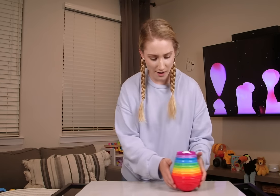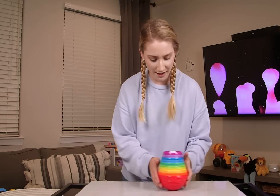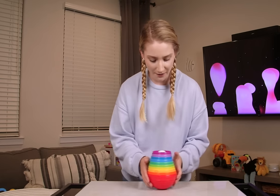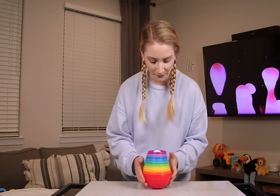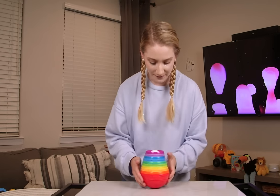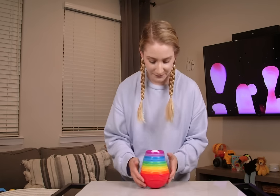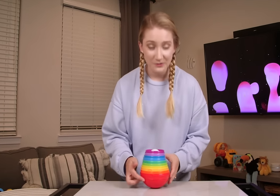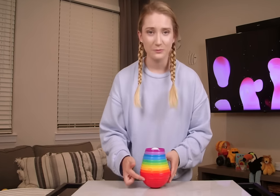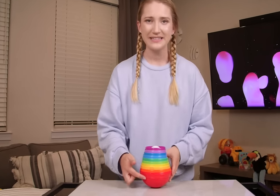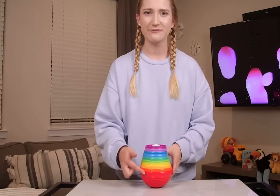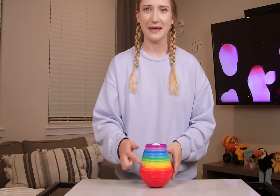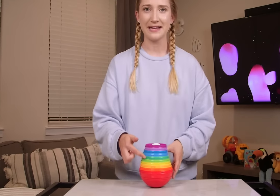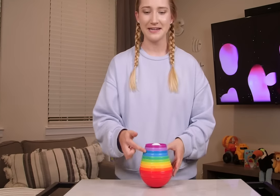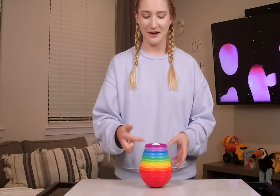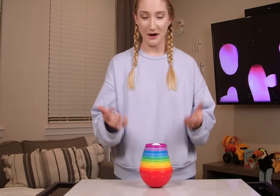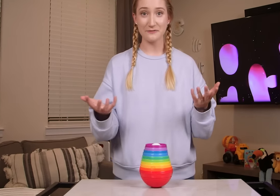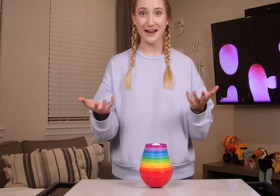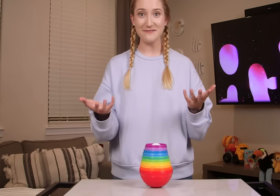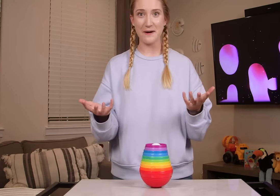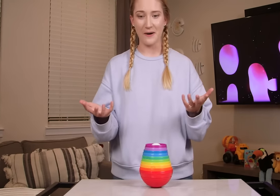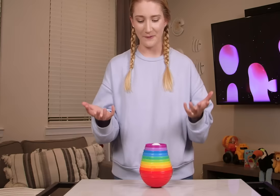Whoa! We've made a rainbow!